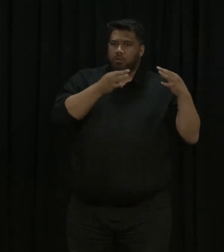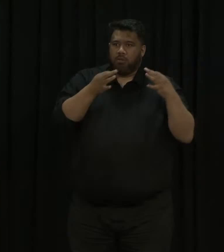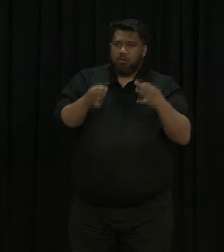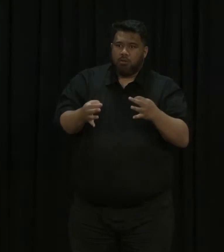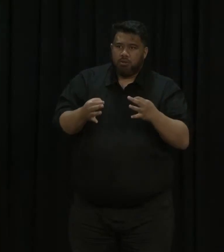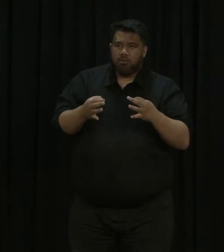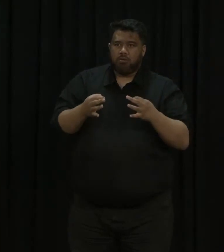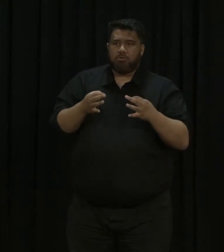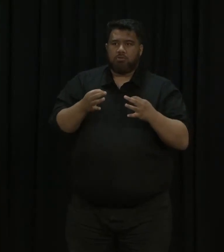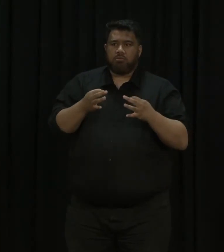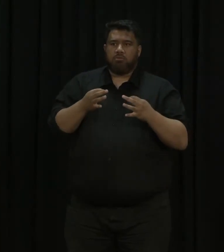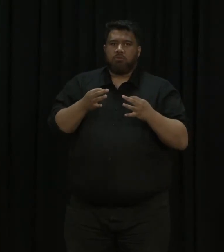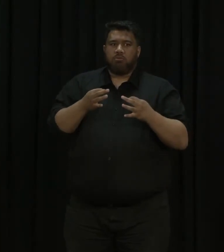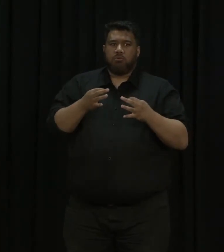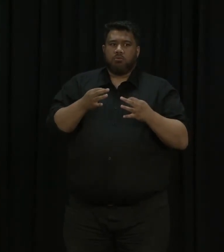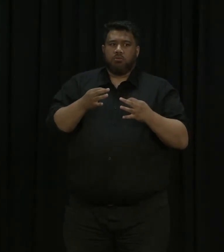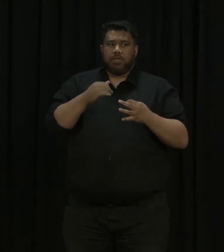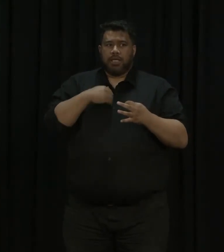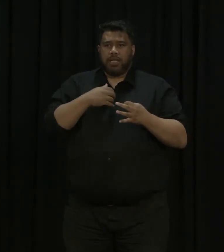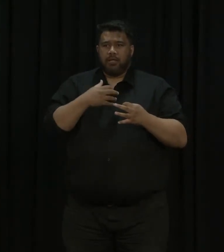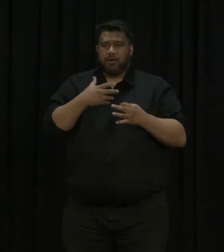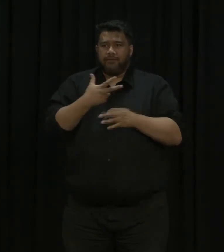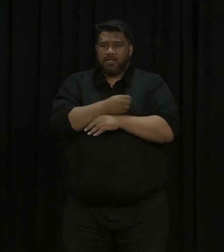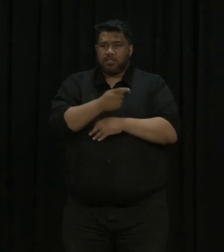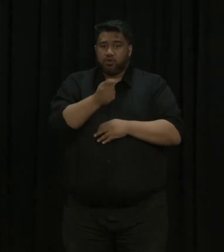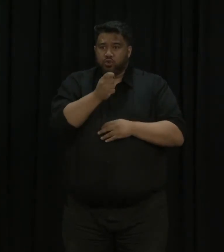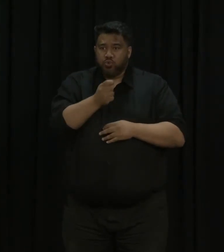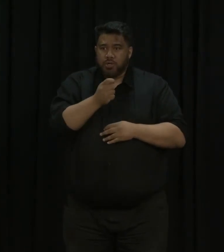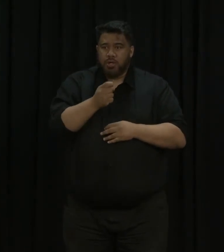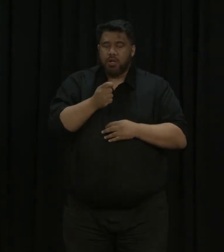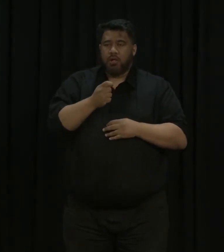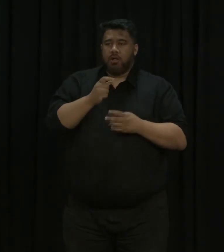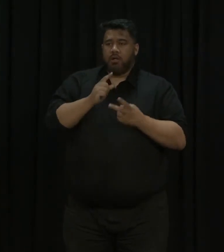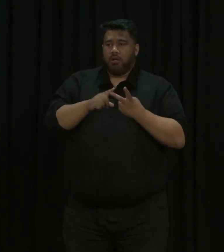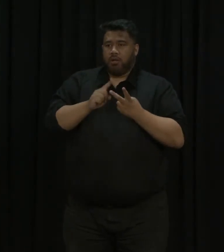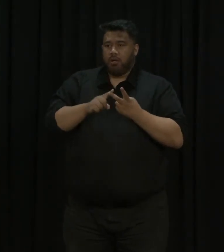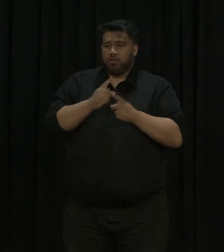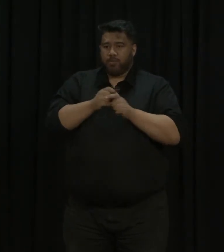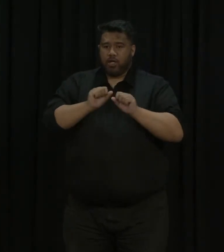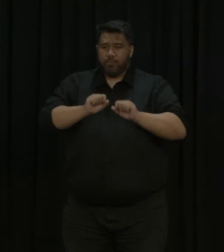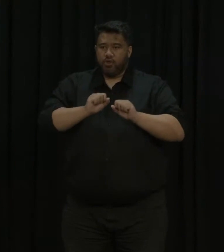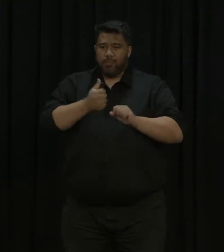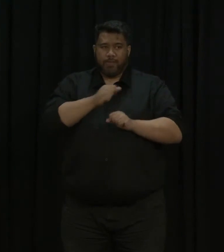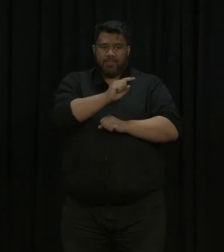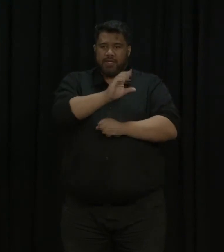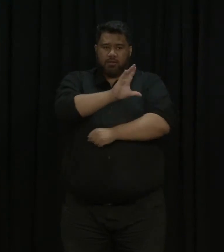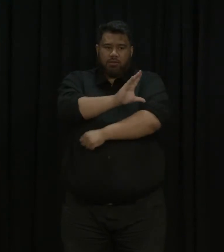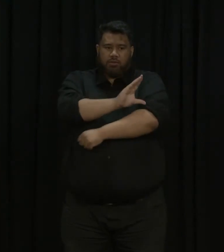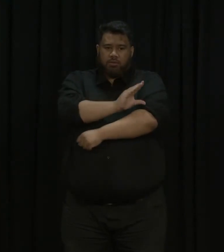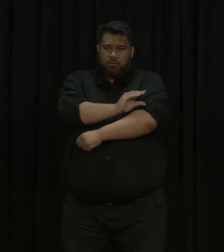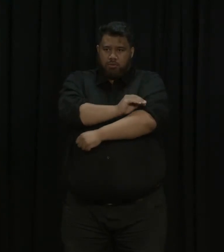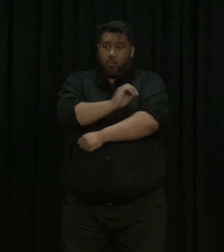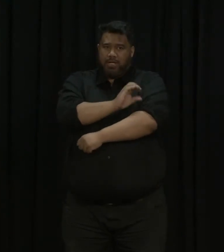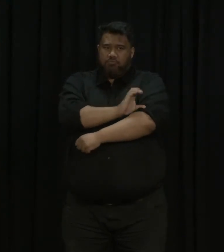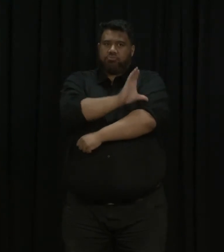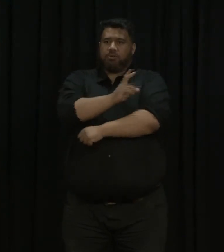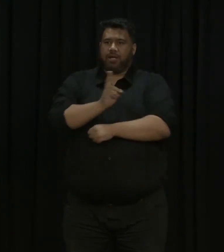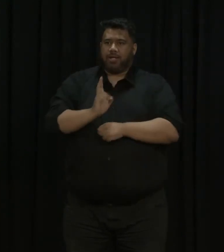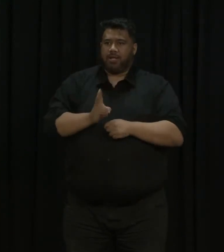decisions on that based on advice from health officials. We are looking at who has gone the longest, making sure we are